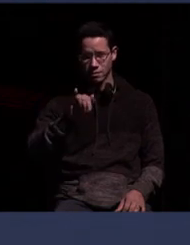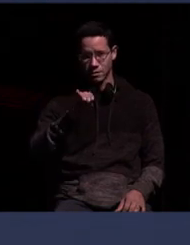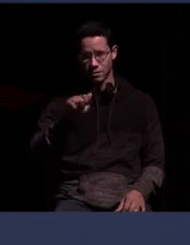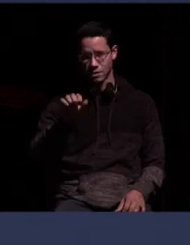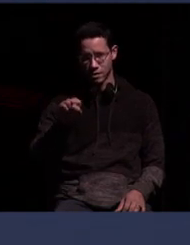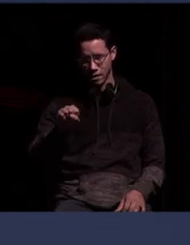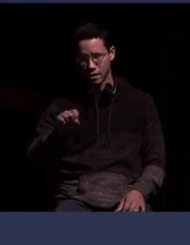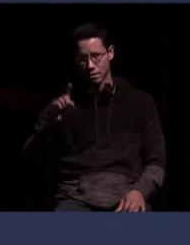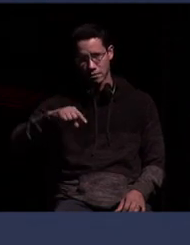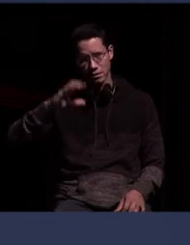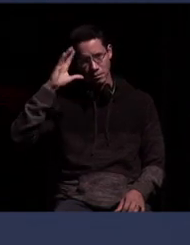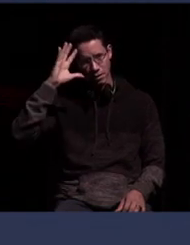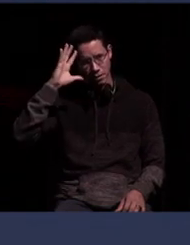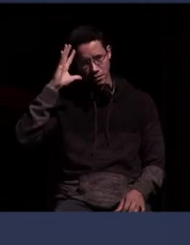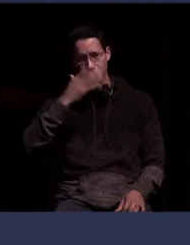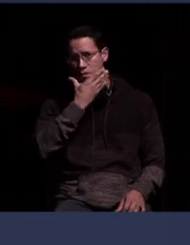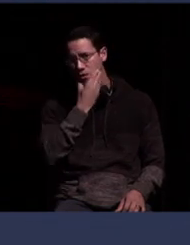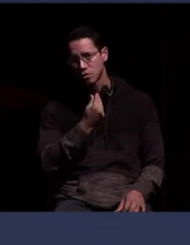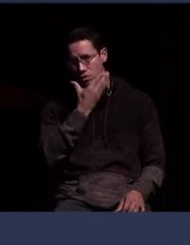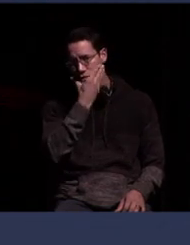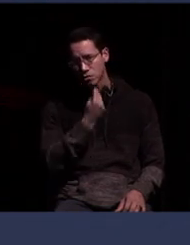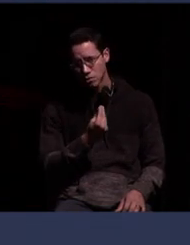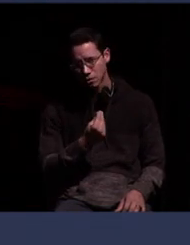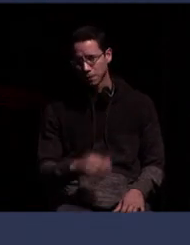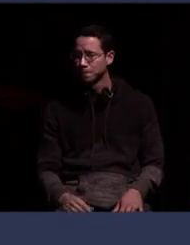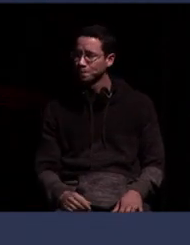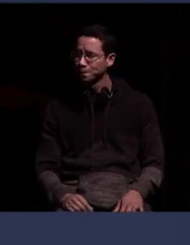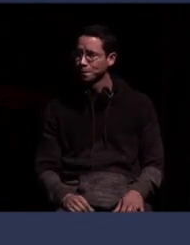the macho mentality still lives